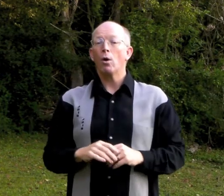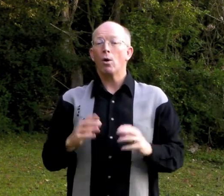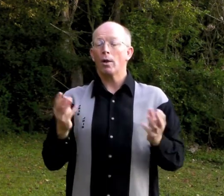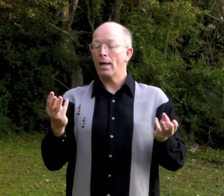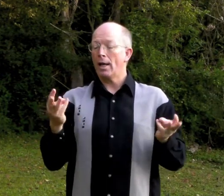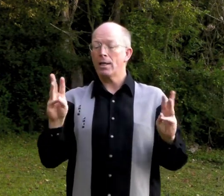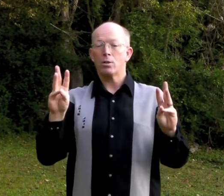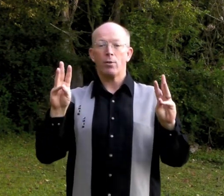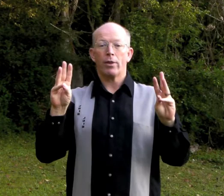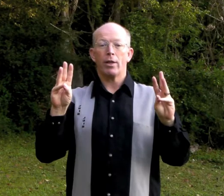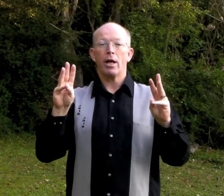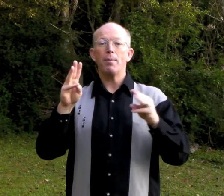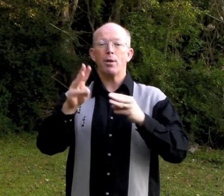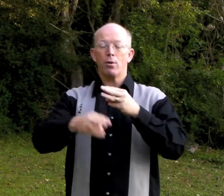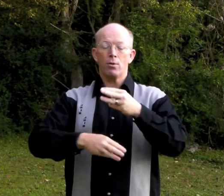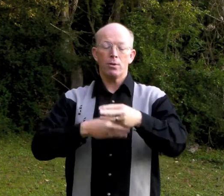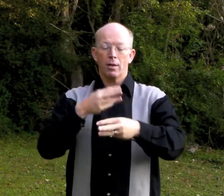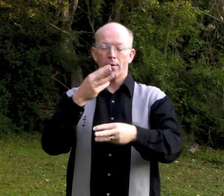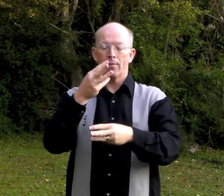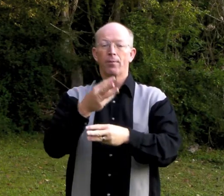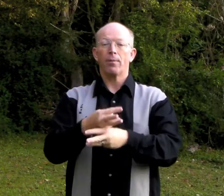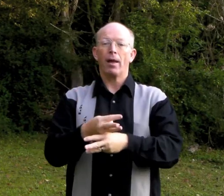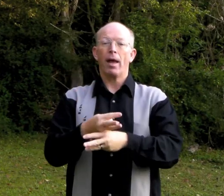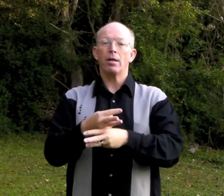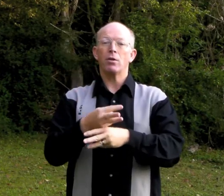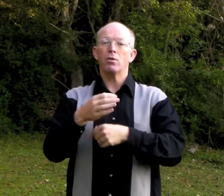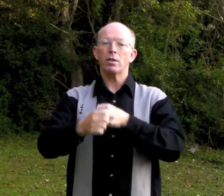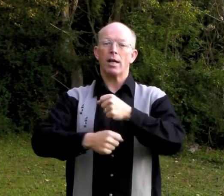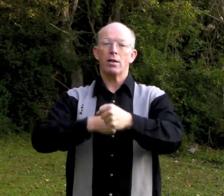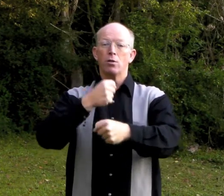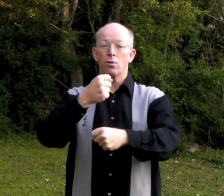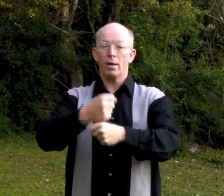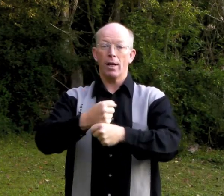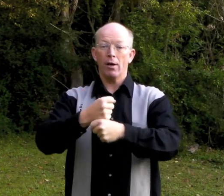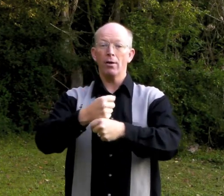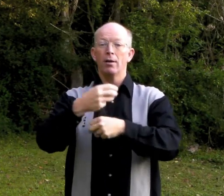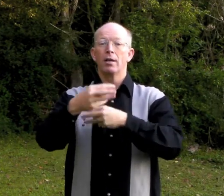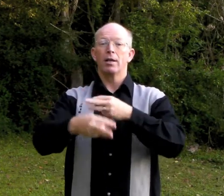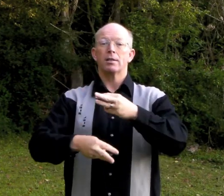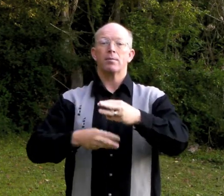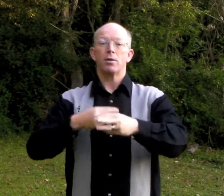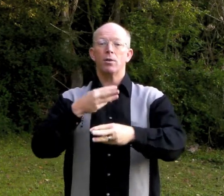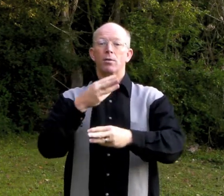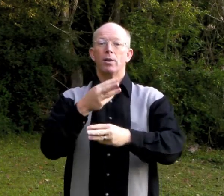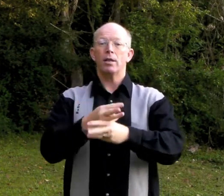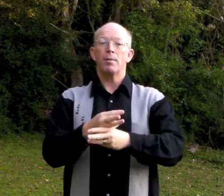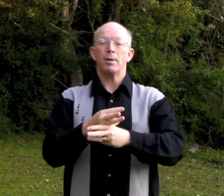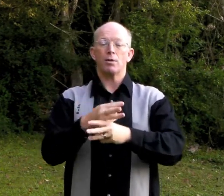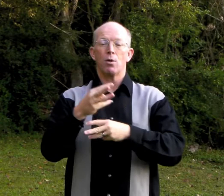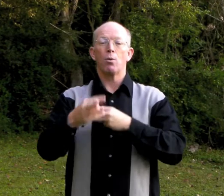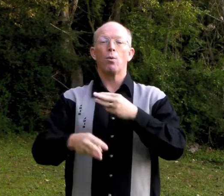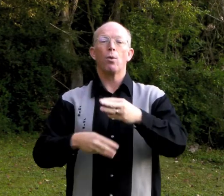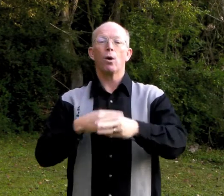WORLD – Is with the Ws. And you do just like you do YEAR, but you do it with the Ws.